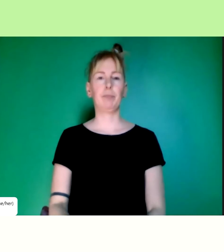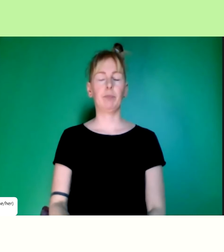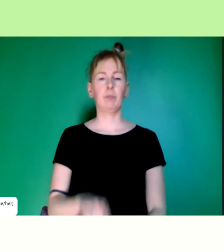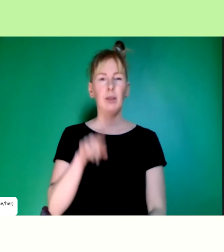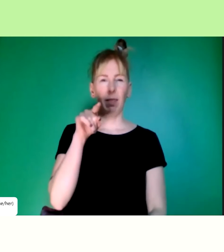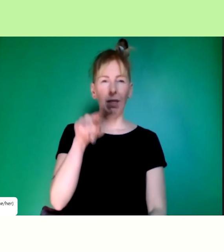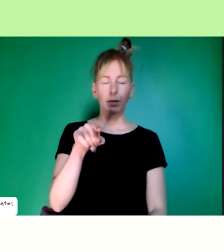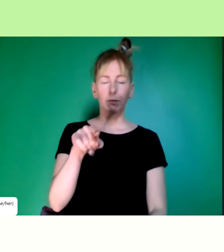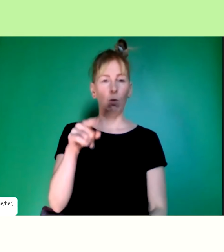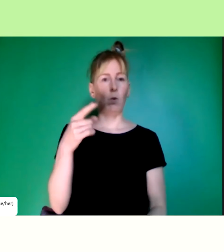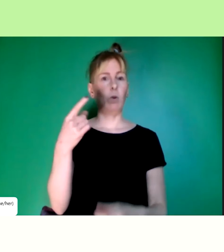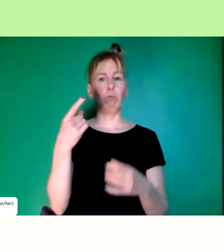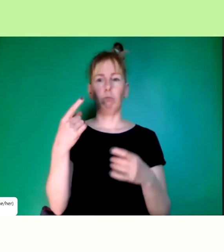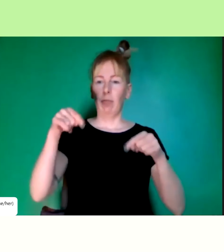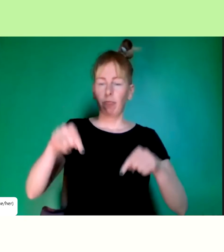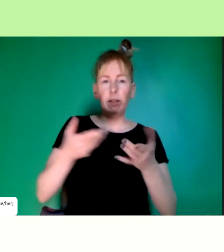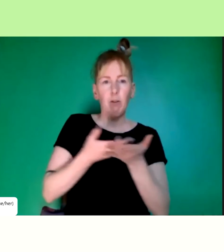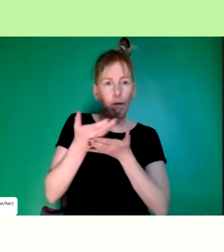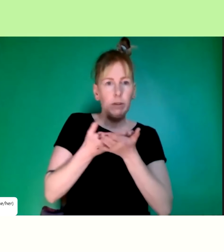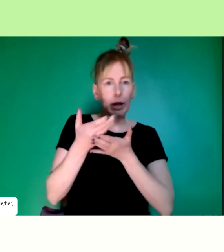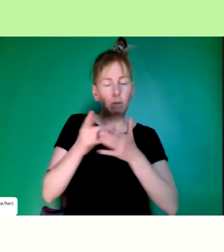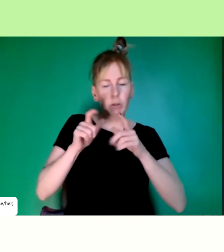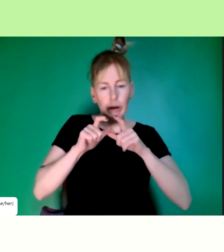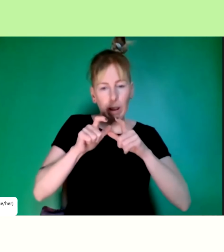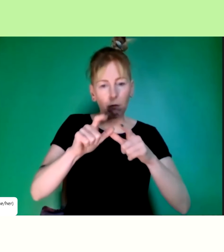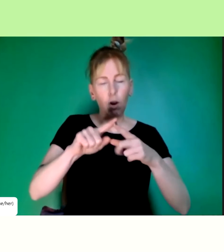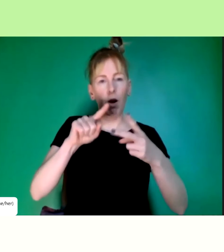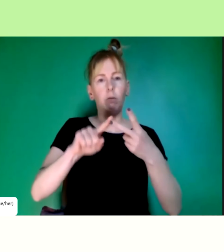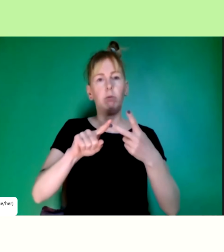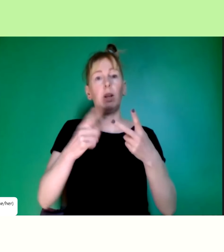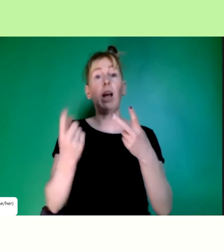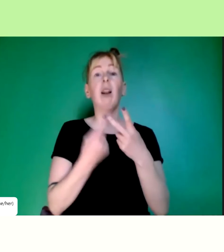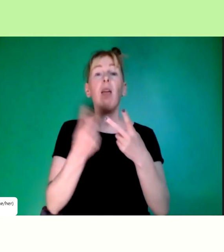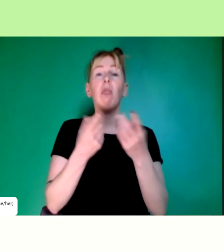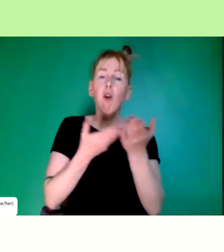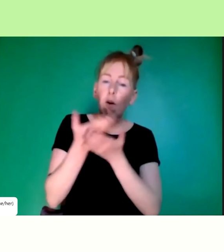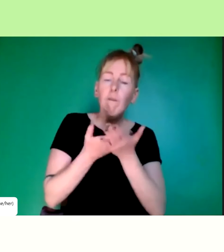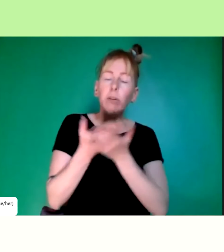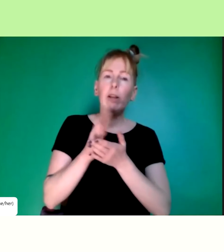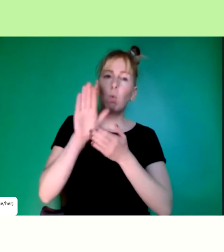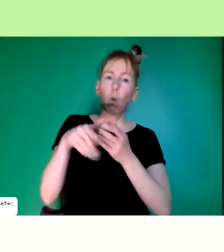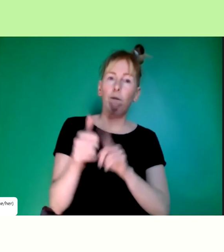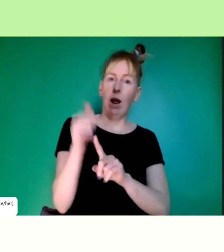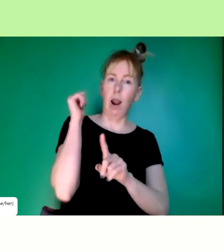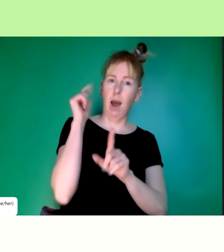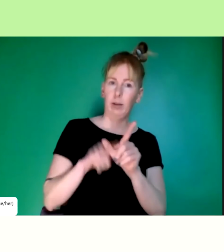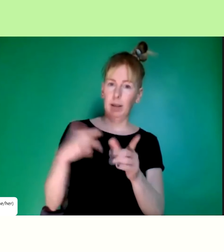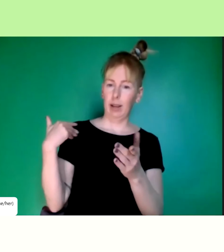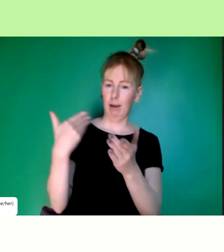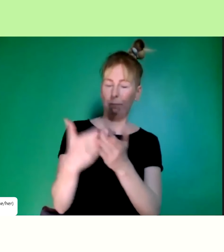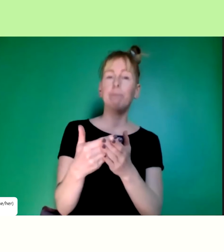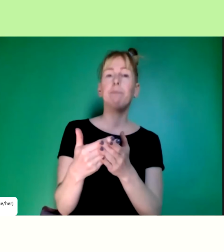that have emerged through the programme over the course of 2023, and now with this event early in 2024.